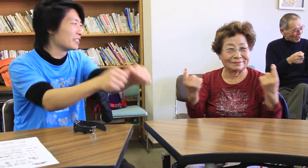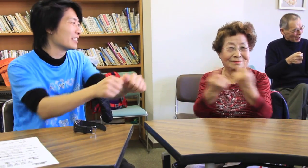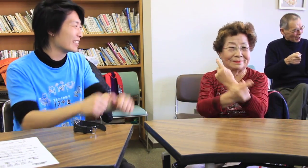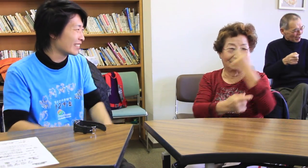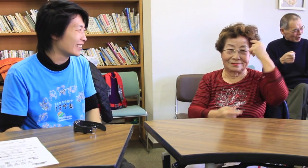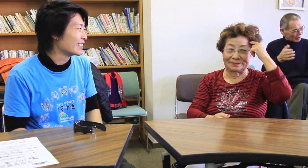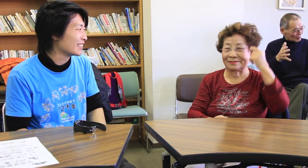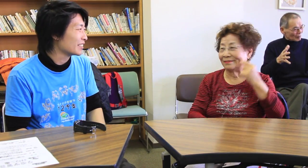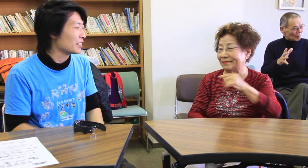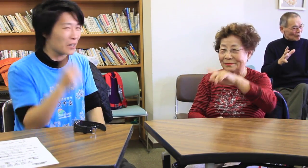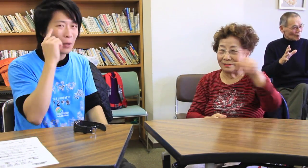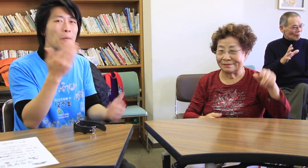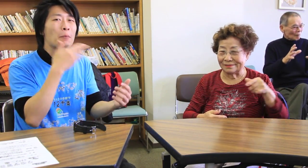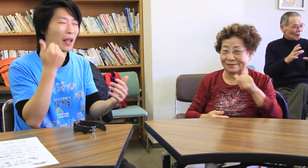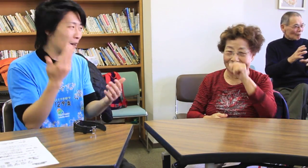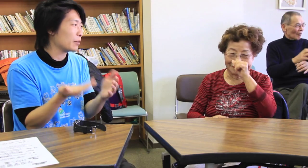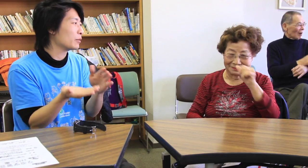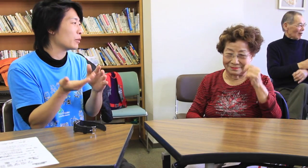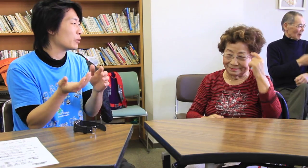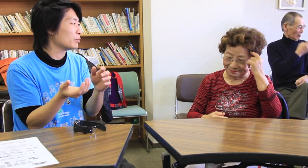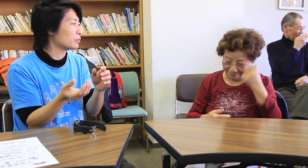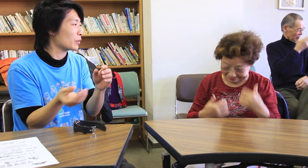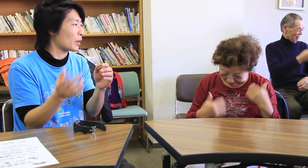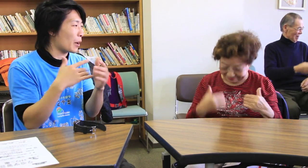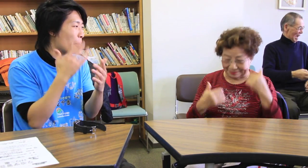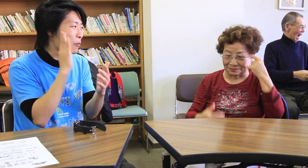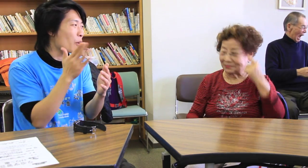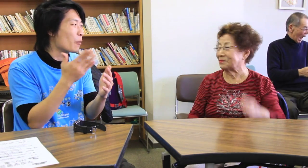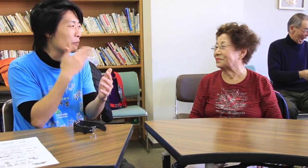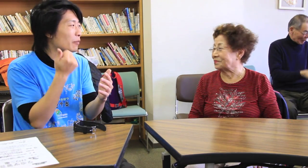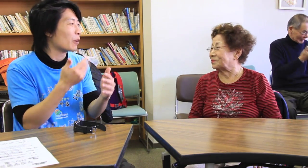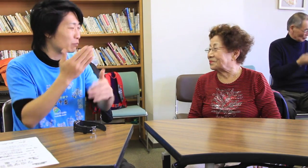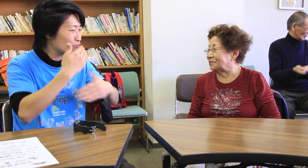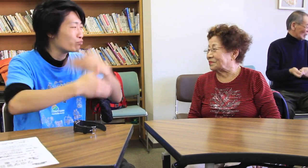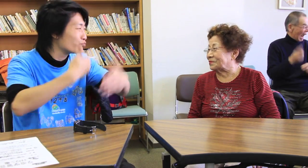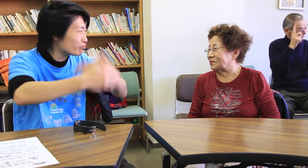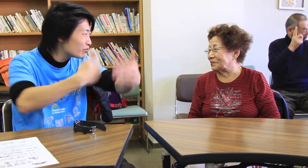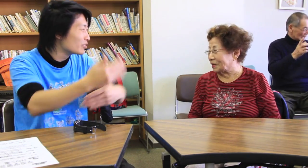I believe the future will continue to bring more equality and happiness.